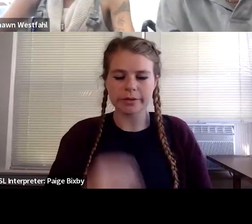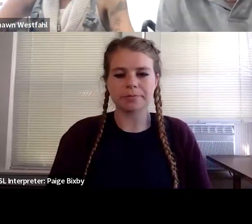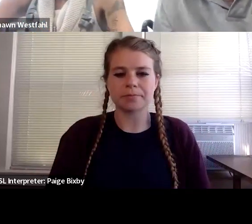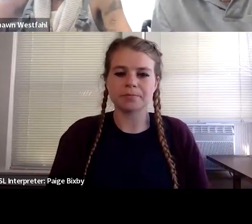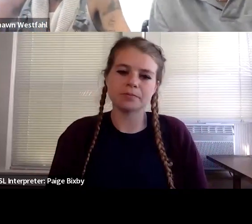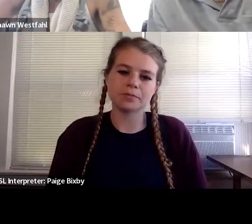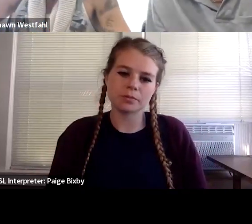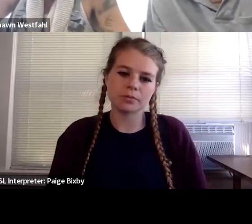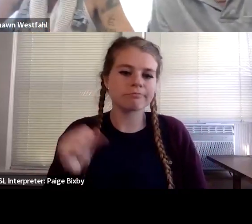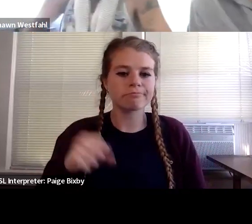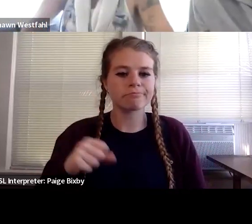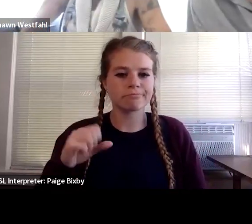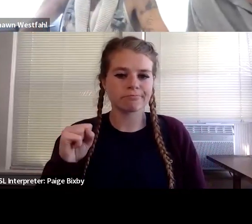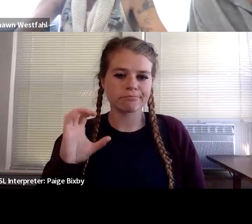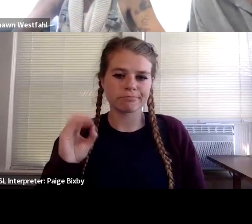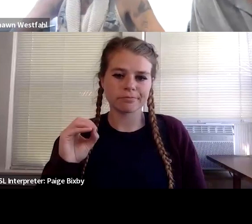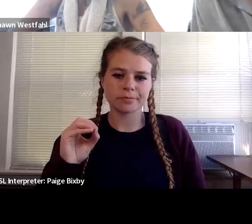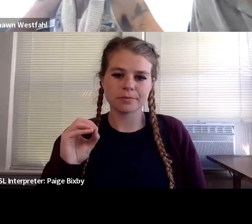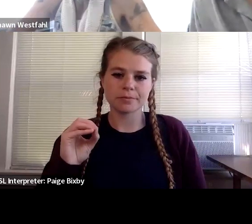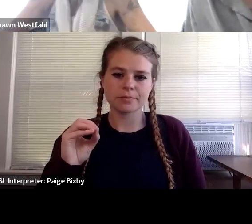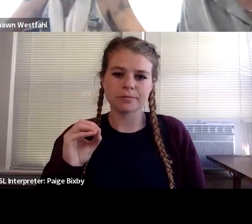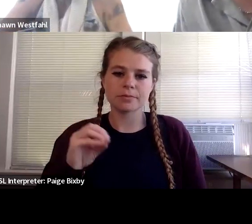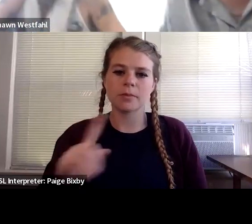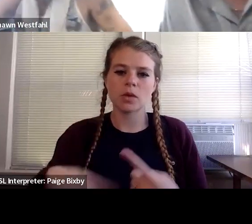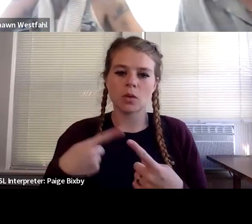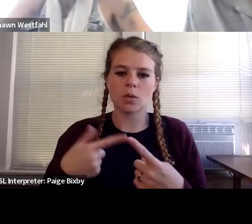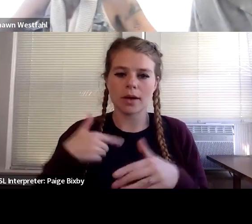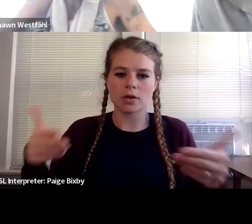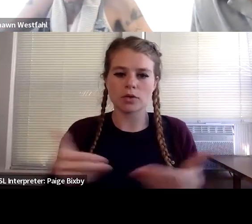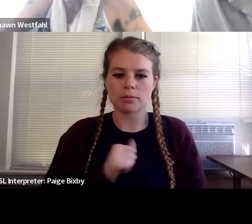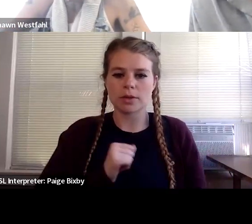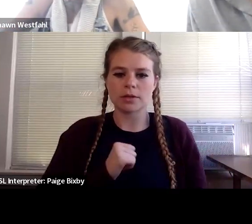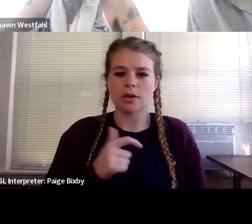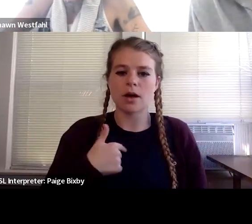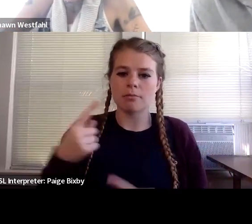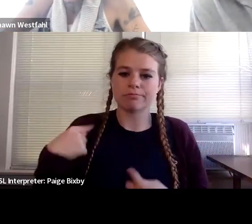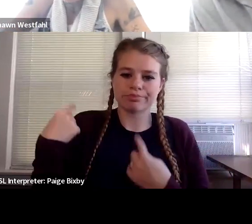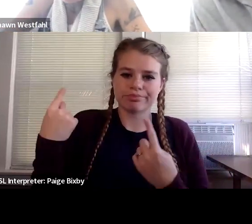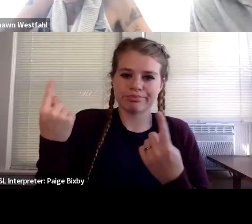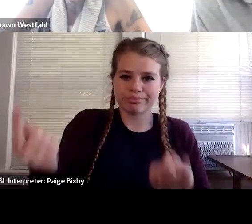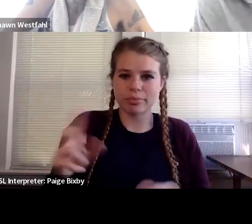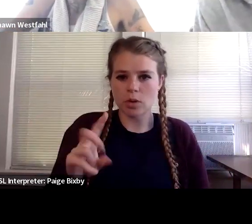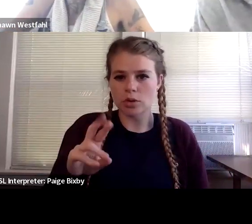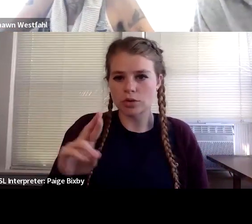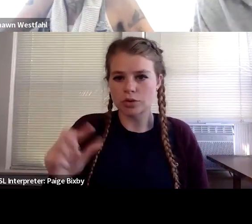So when I introduced myself, I am a longtime drug user addict.